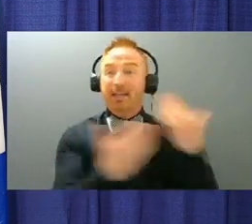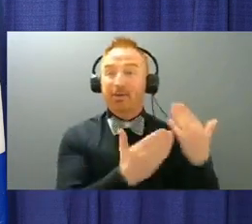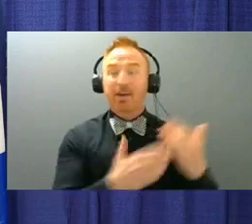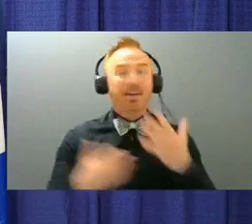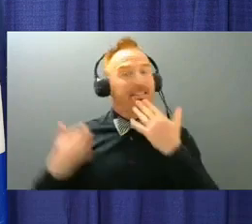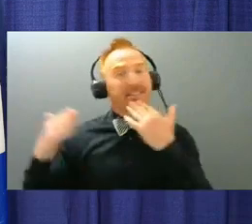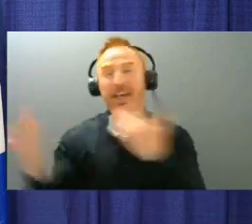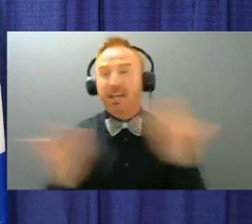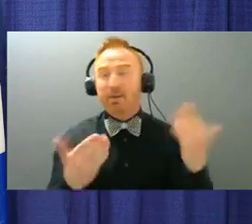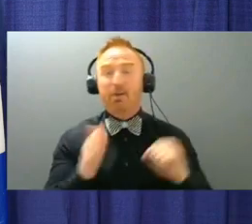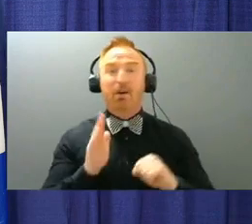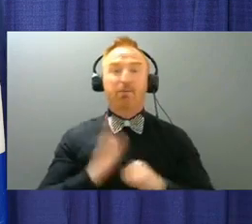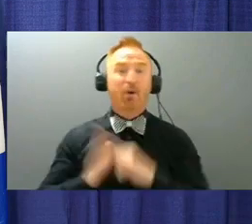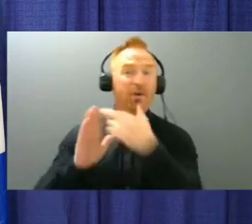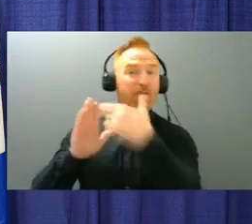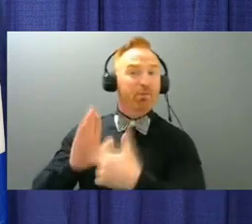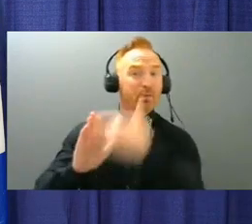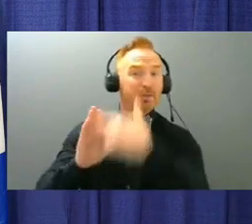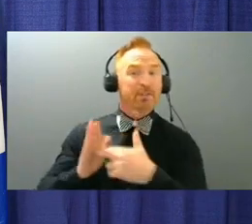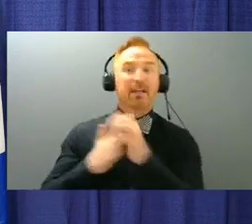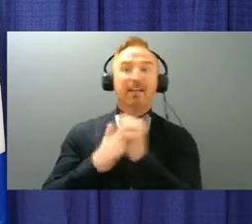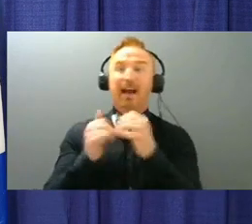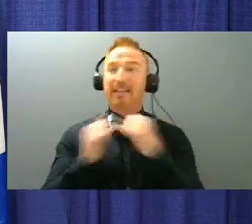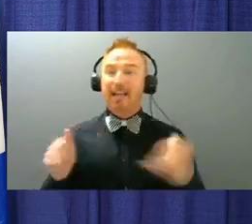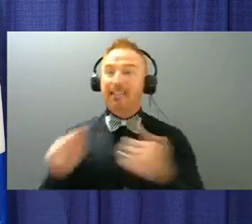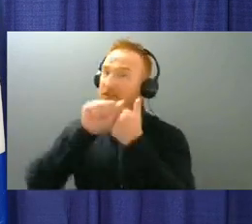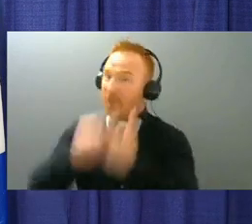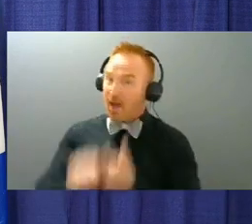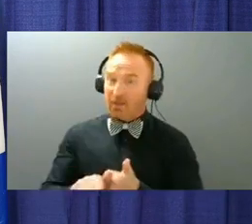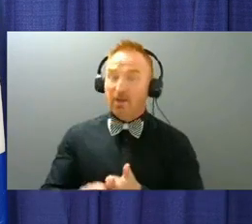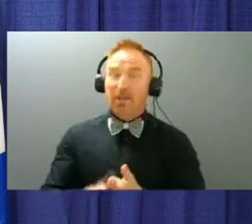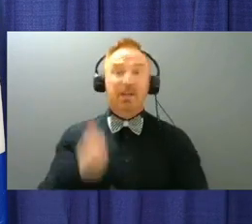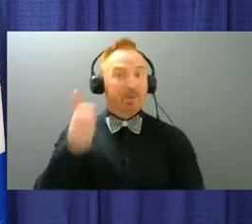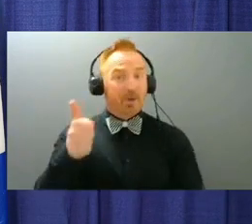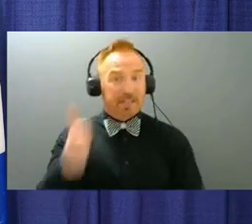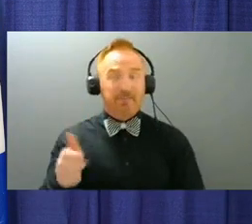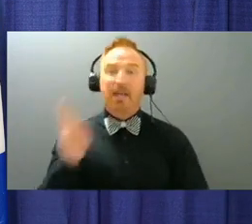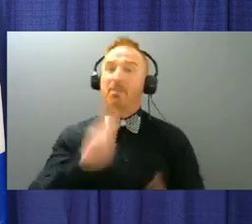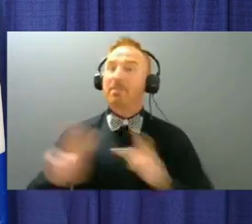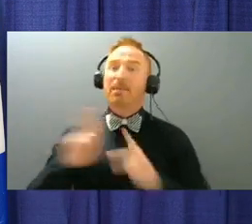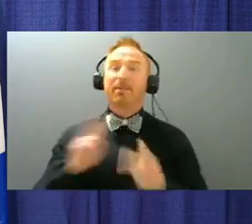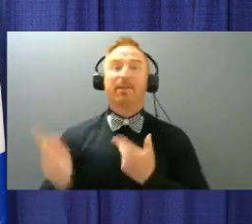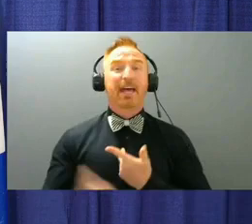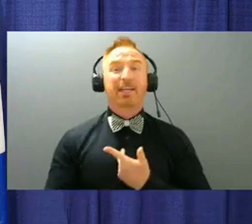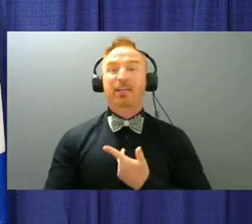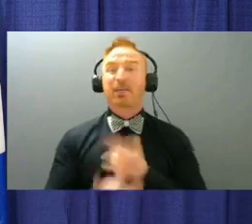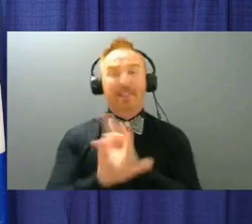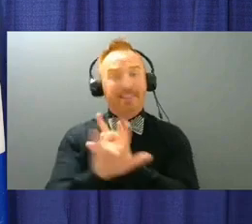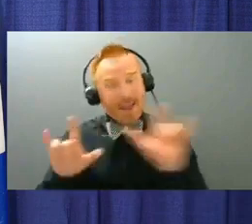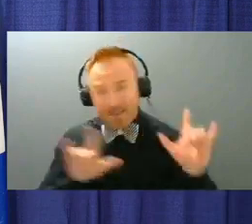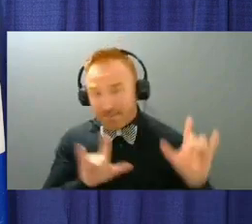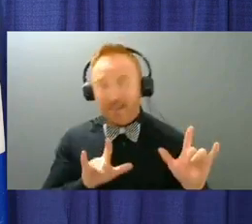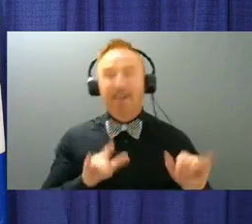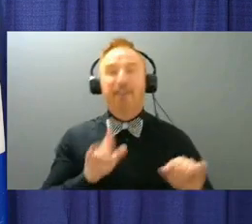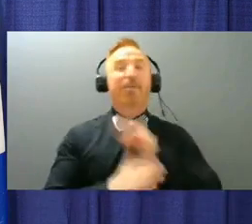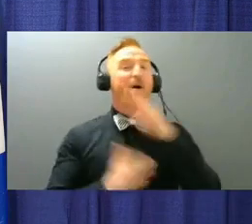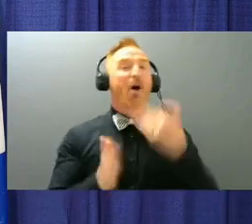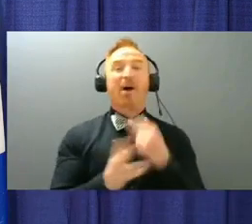Thank you for following the guidelines to keep yourselves, your loved ones, and your community save. Can't thank you enough for doing that.